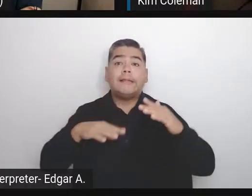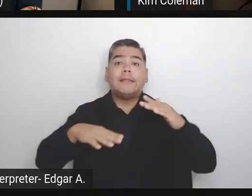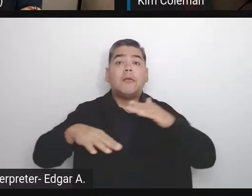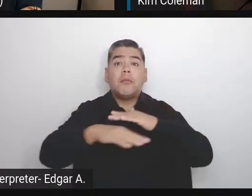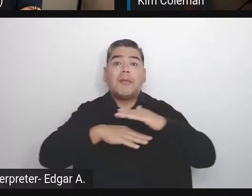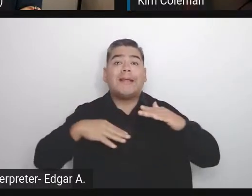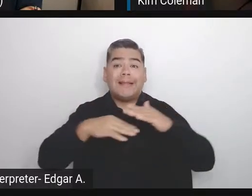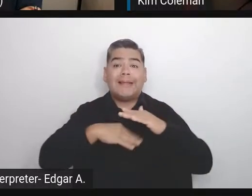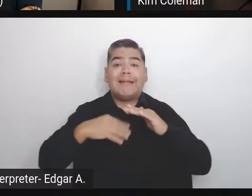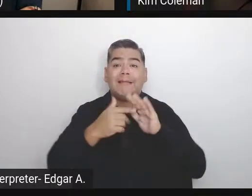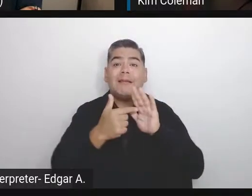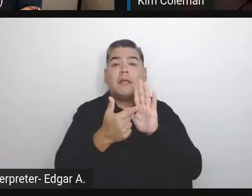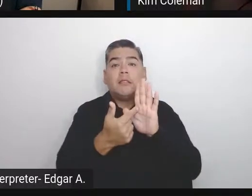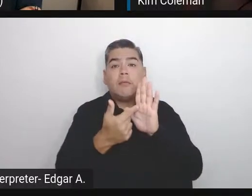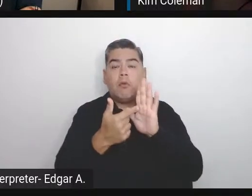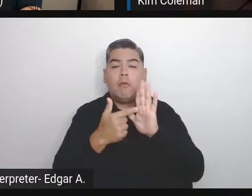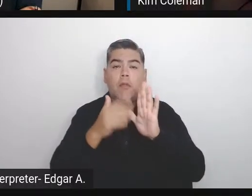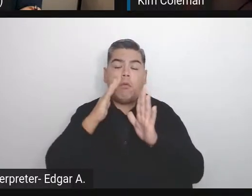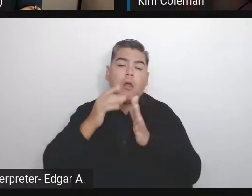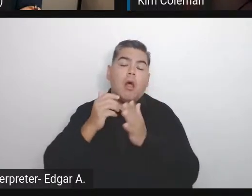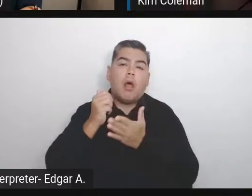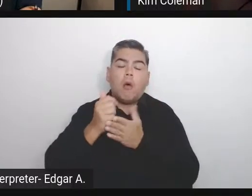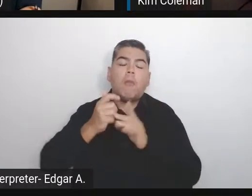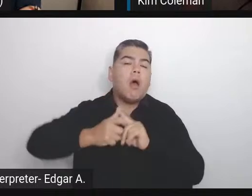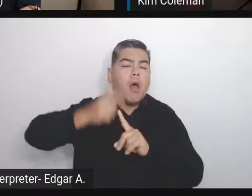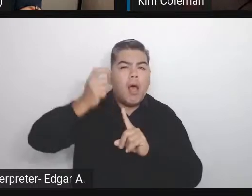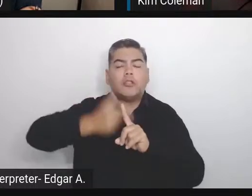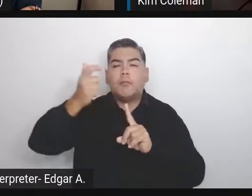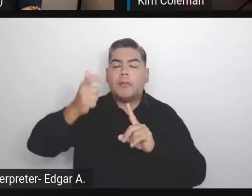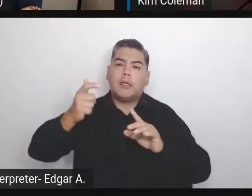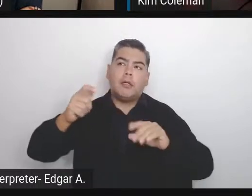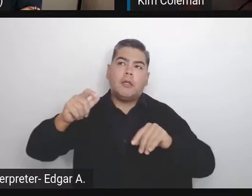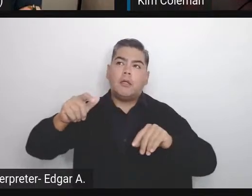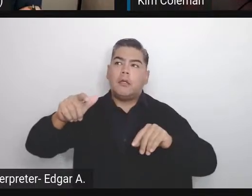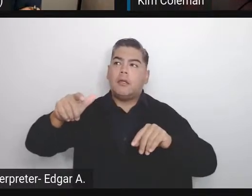I think if you do not have experience, the